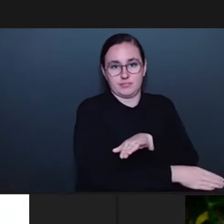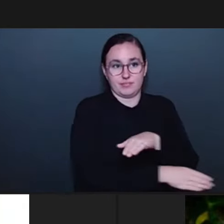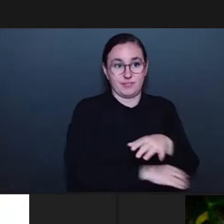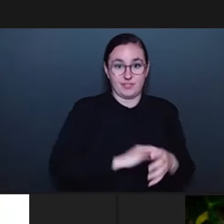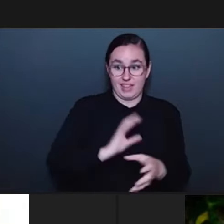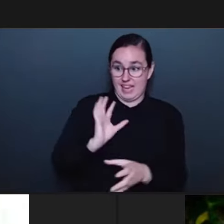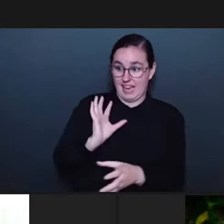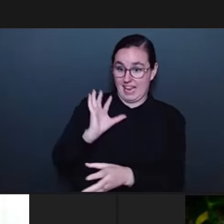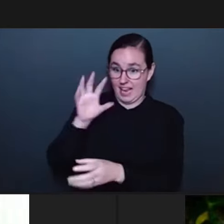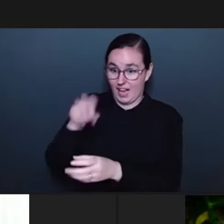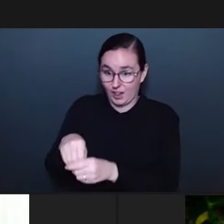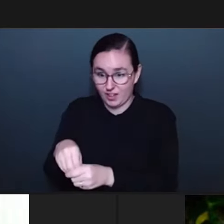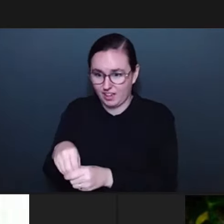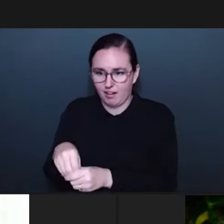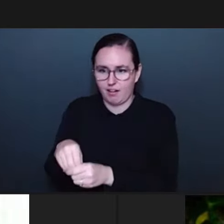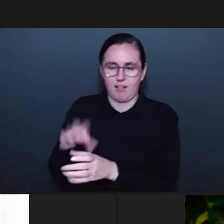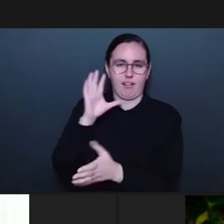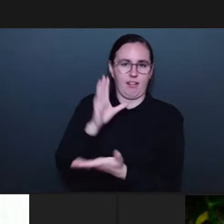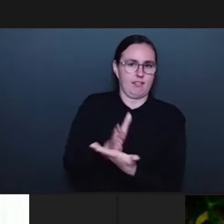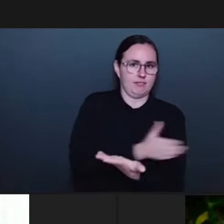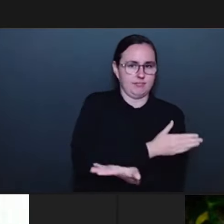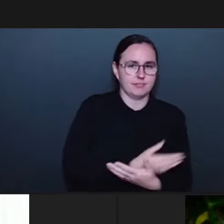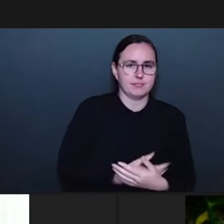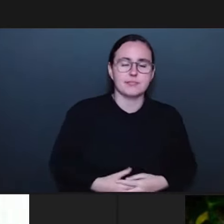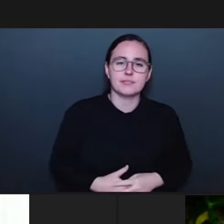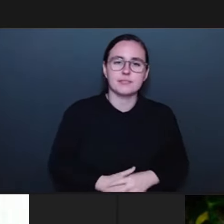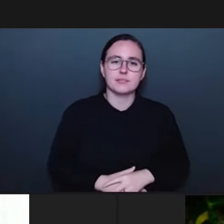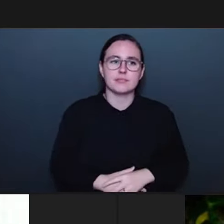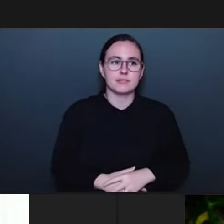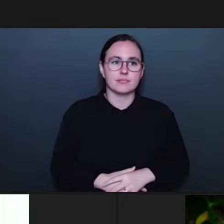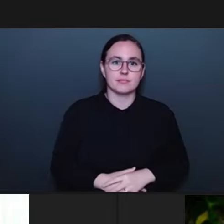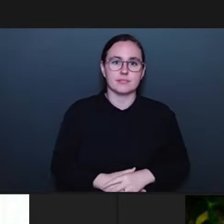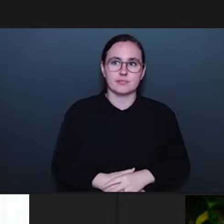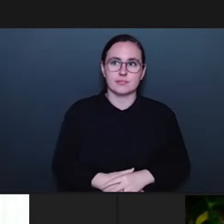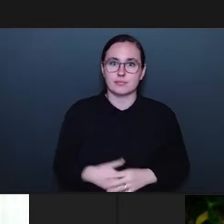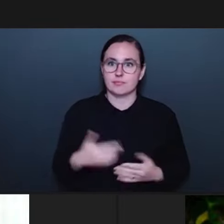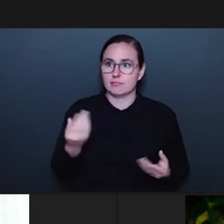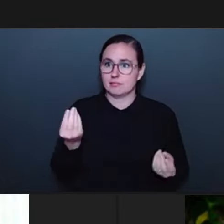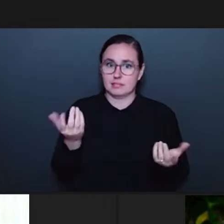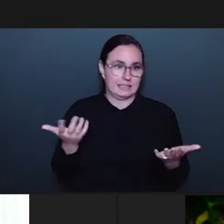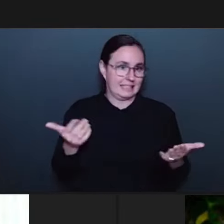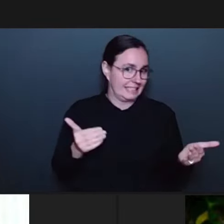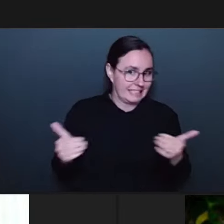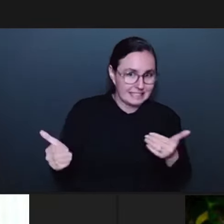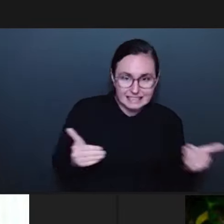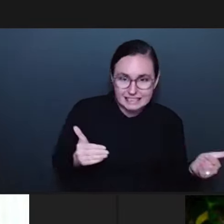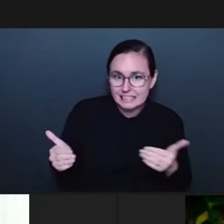markets you may need to help you deal with the drought, to the labor markets, to deliver income